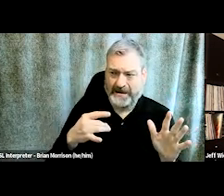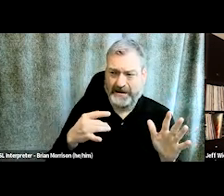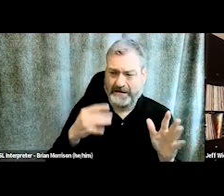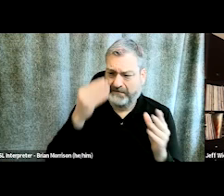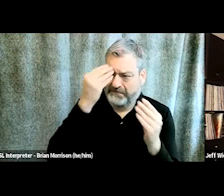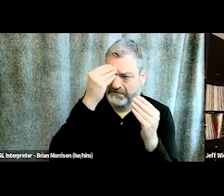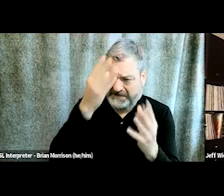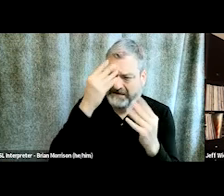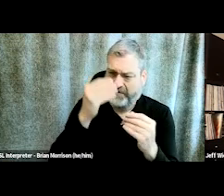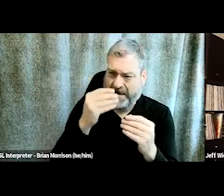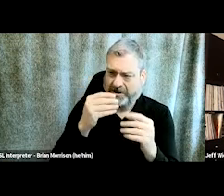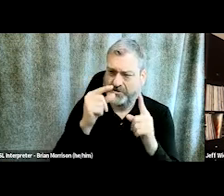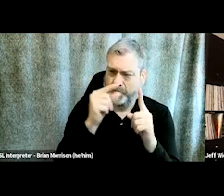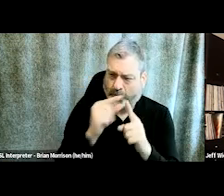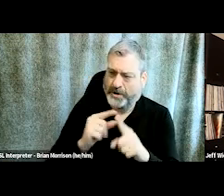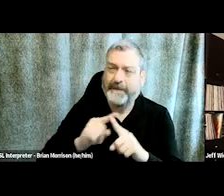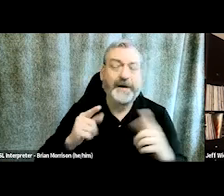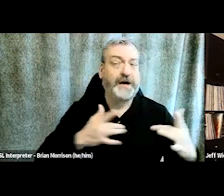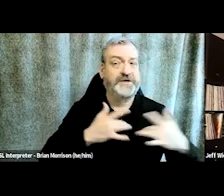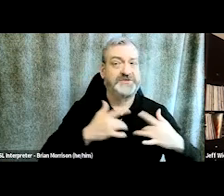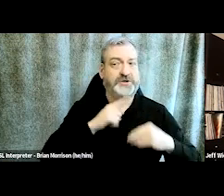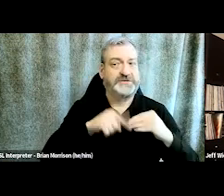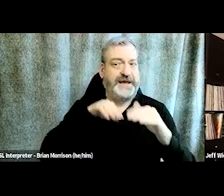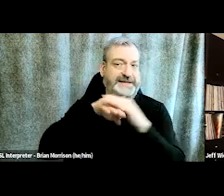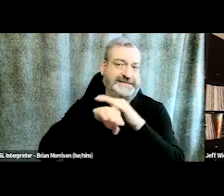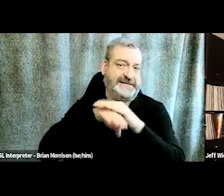in the post, but I have some concerns about the accessibility of this post.